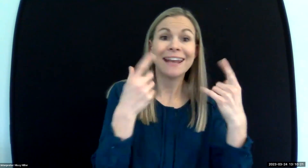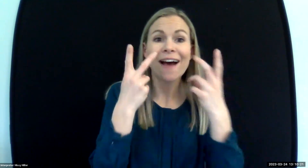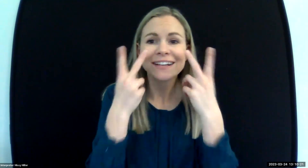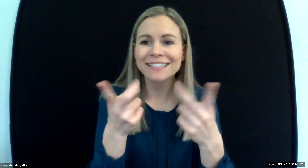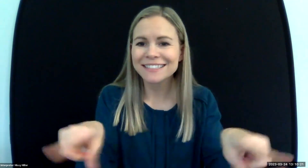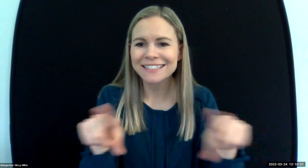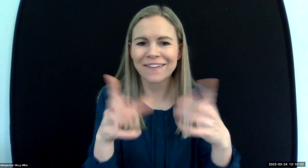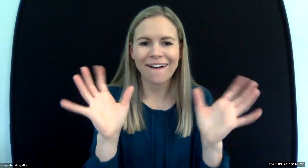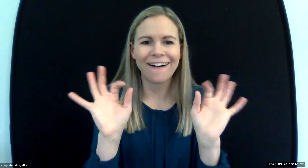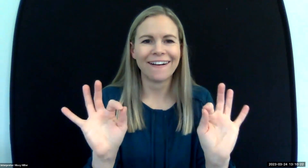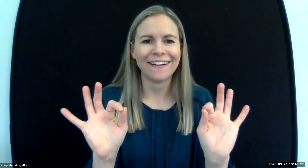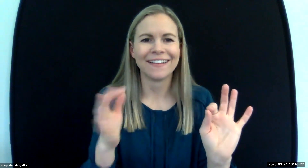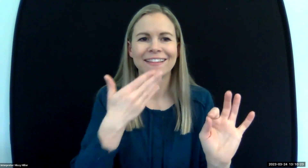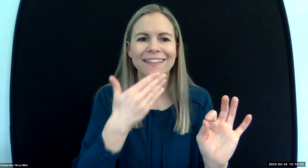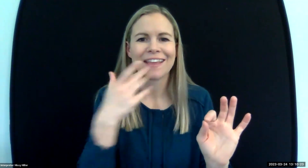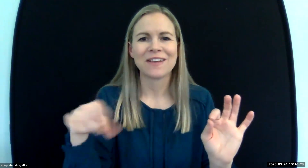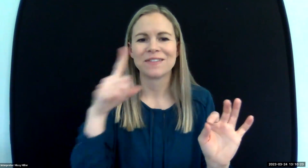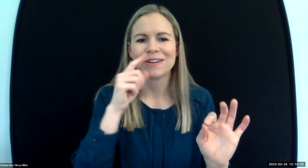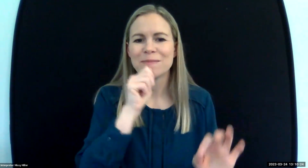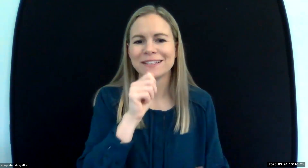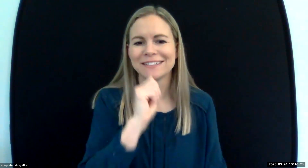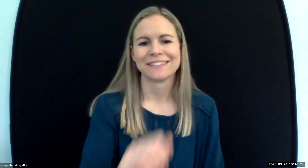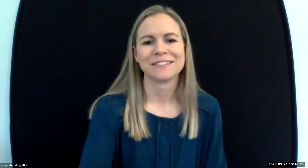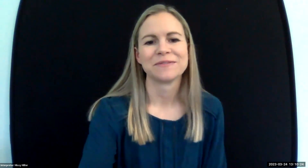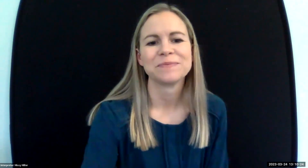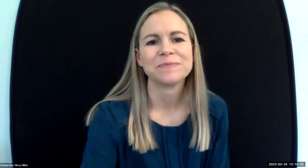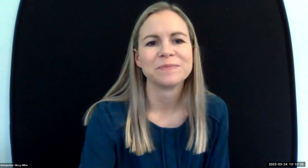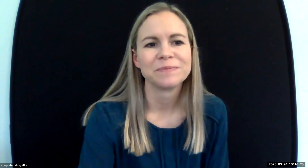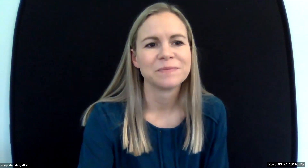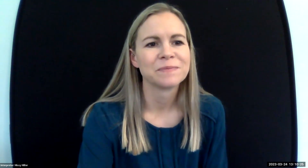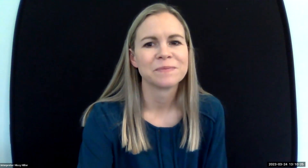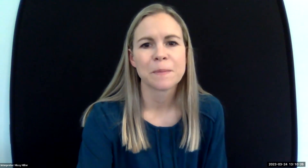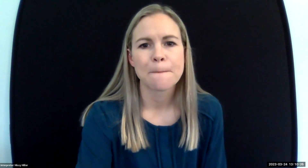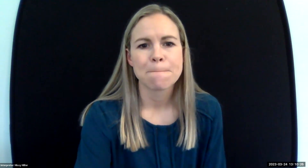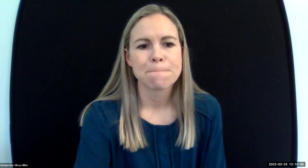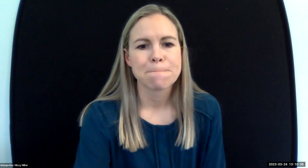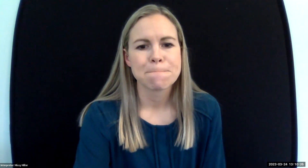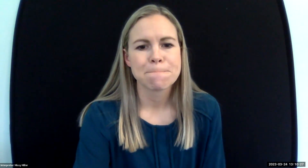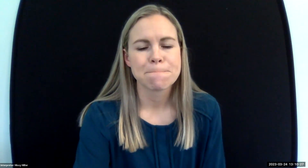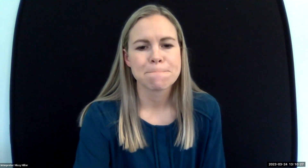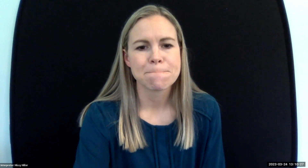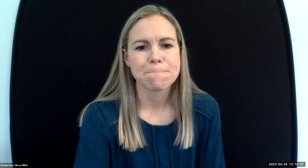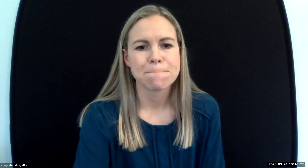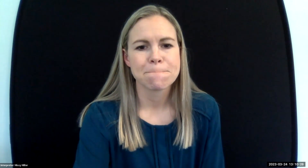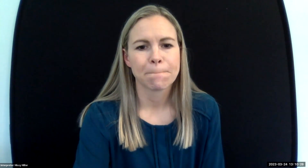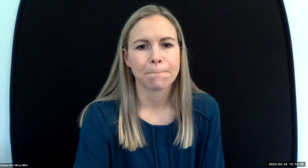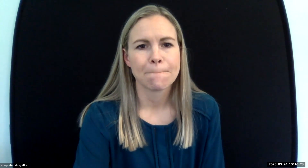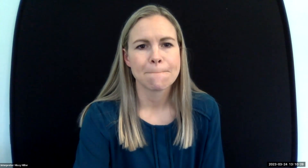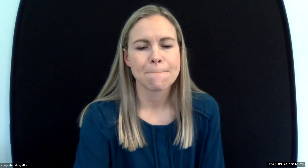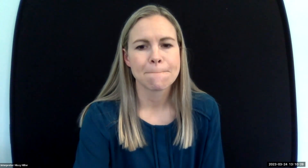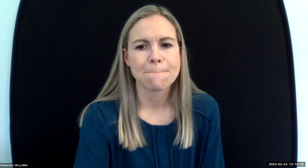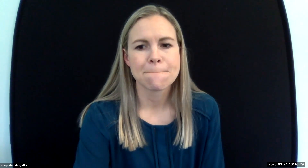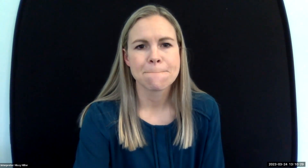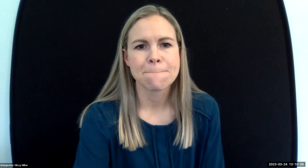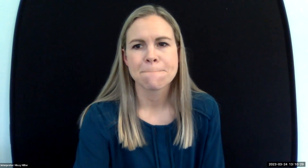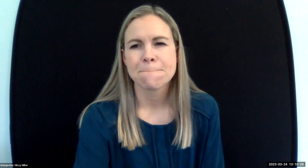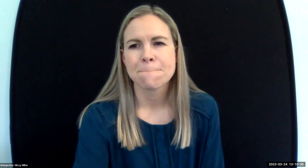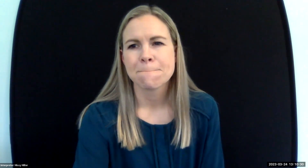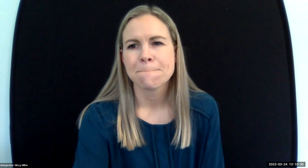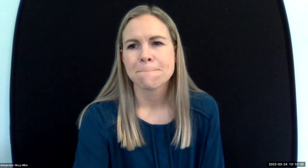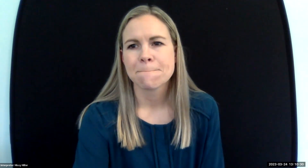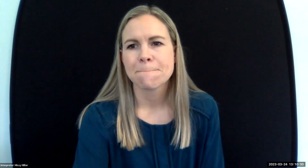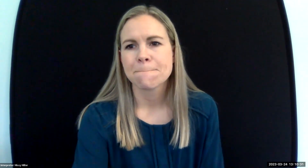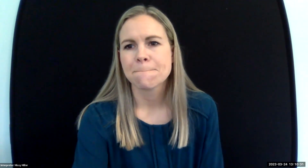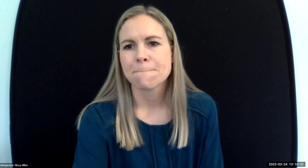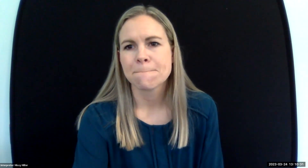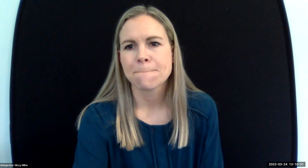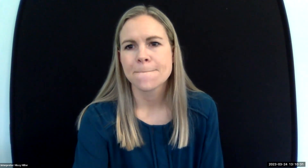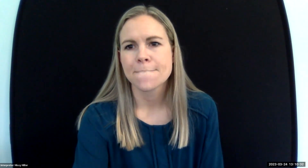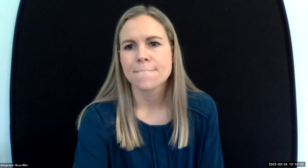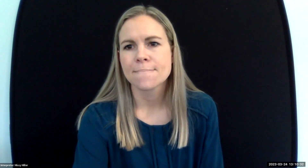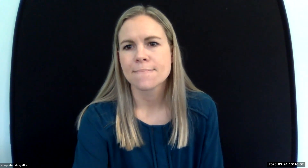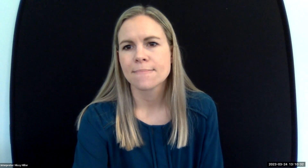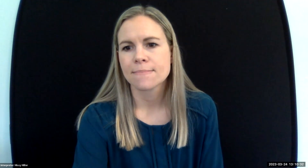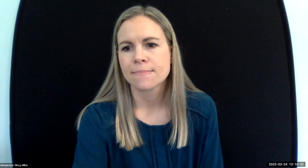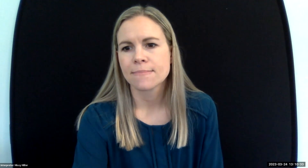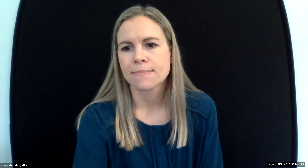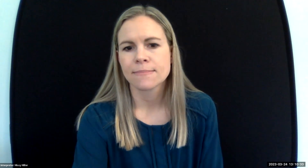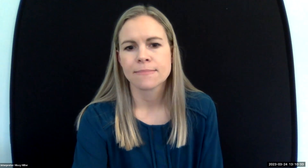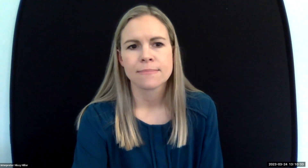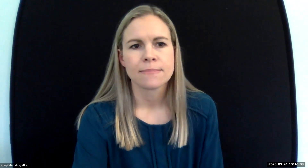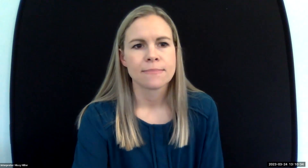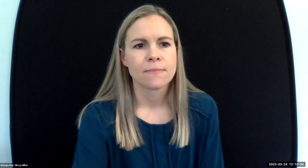Thanks for your patience you all.